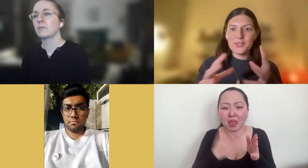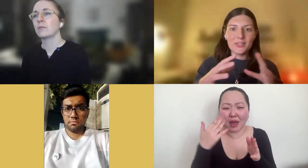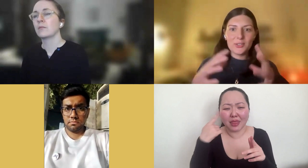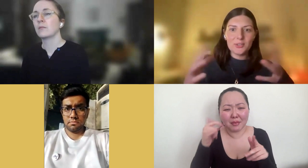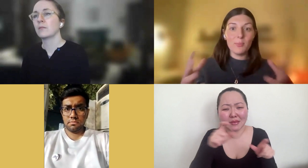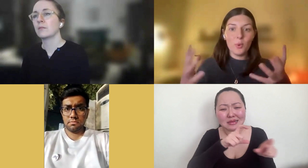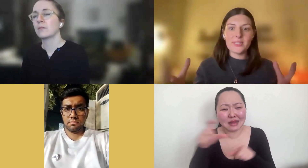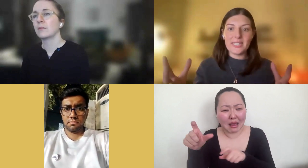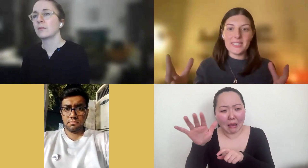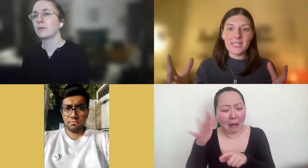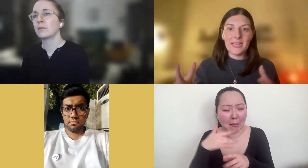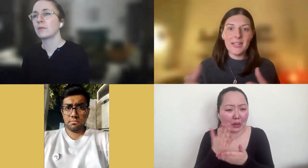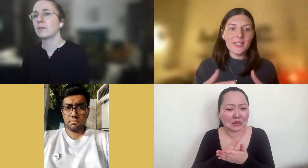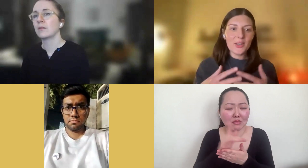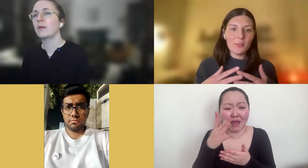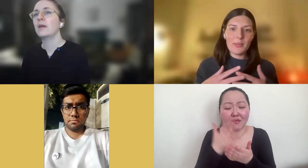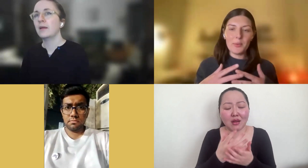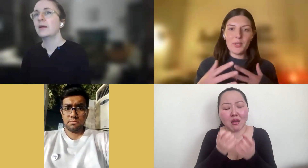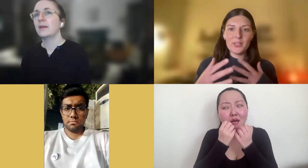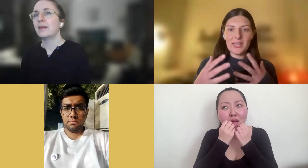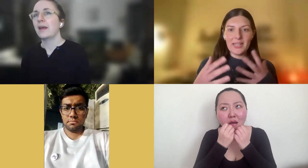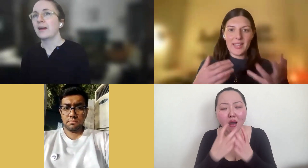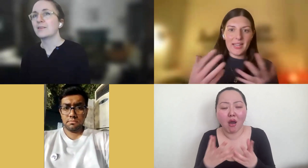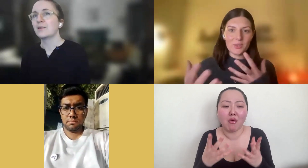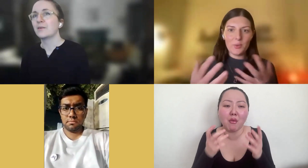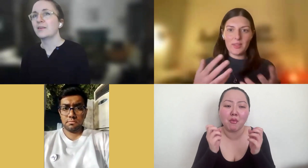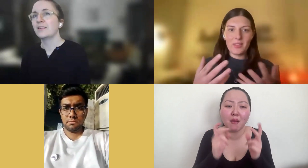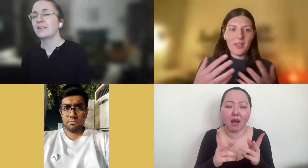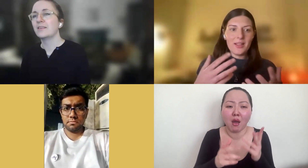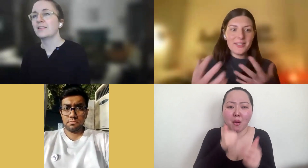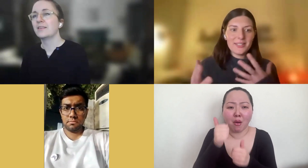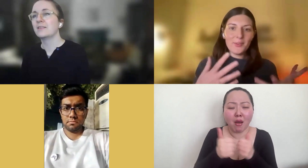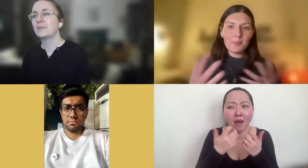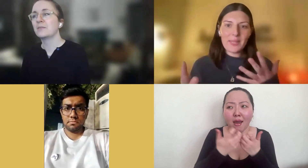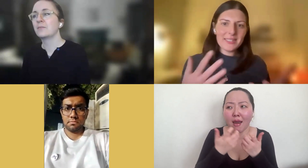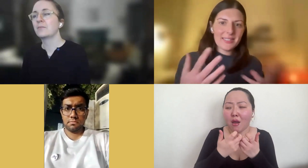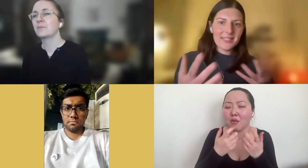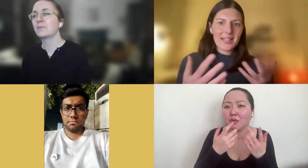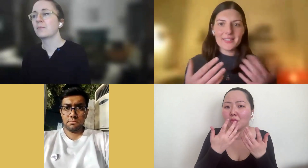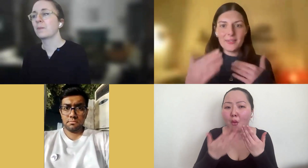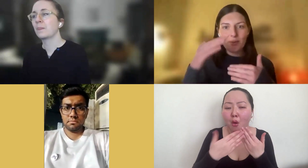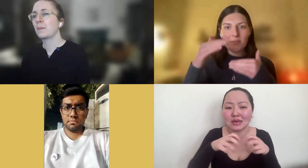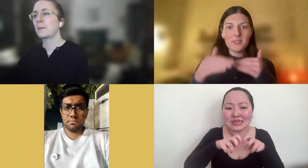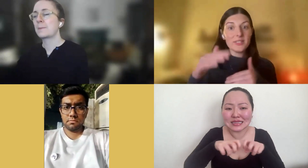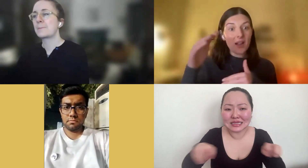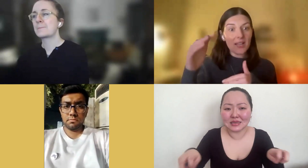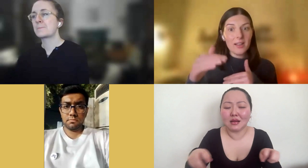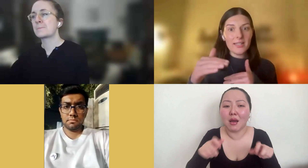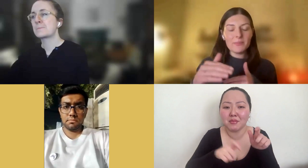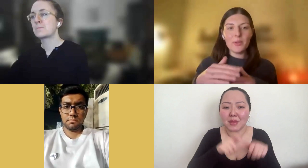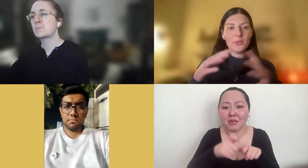introducing more seating so people could engage with different pieces at different sightlines,